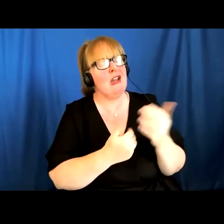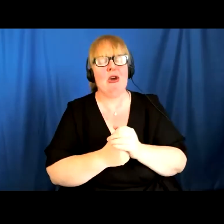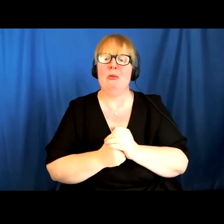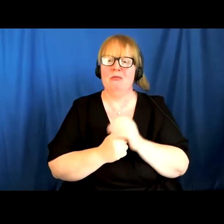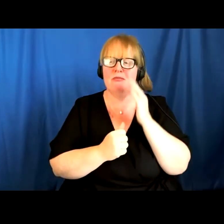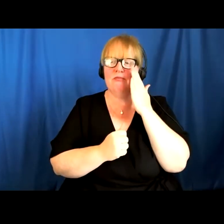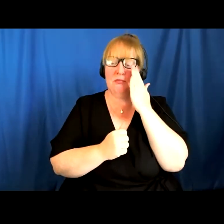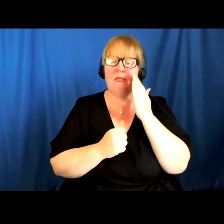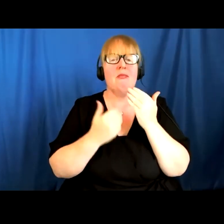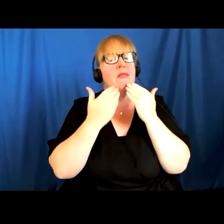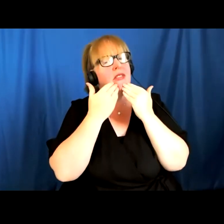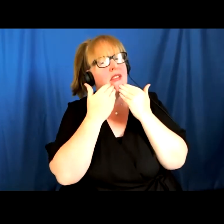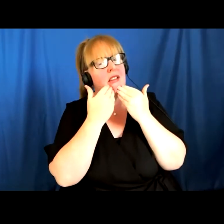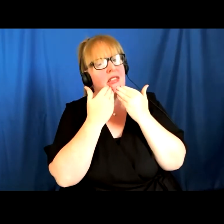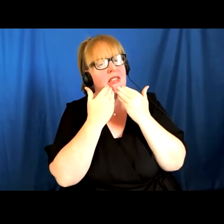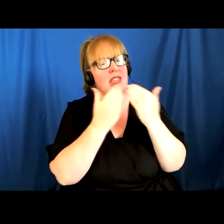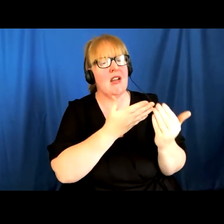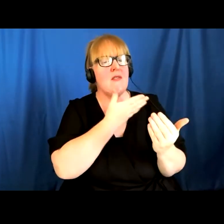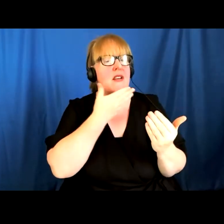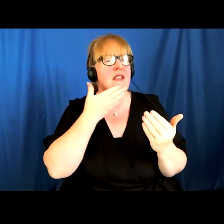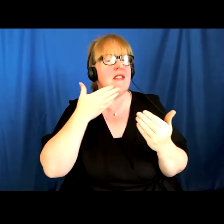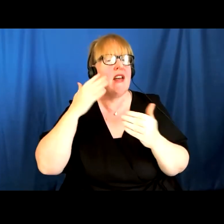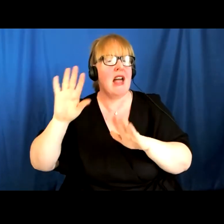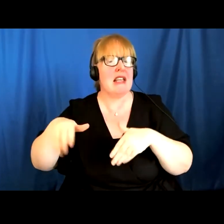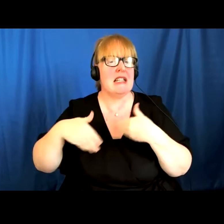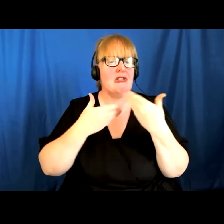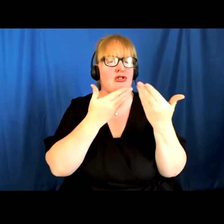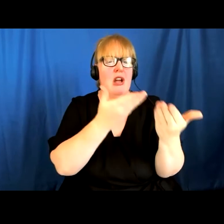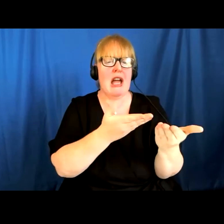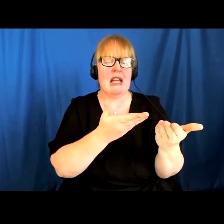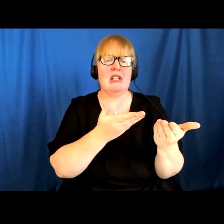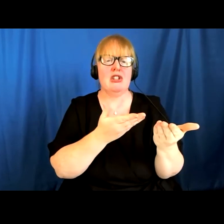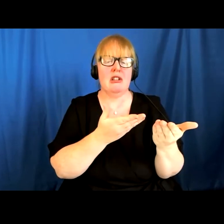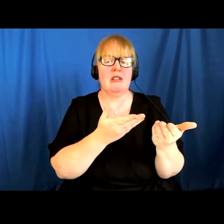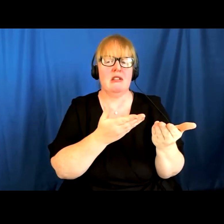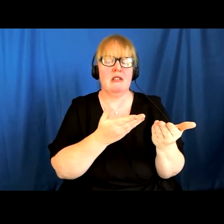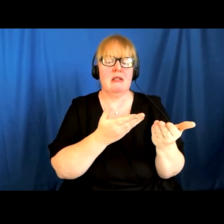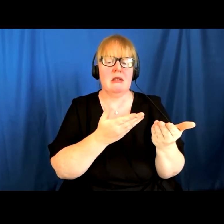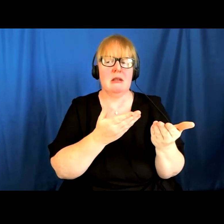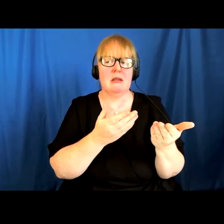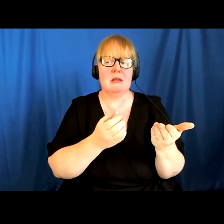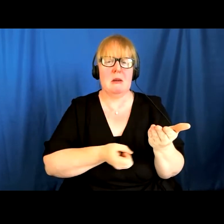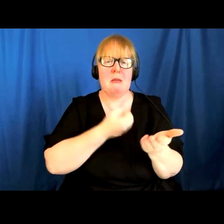thanks very much for the nice introduction. I should just make sure that my screen is being